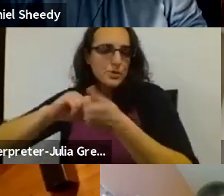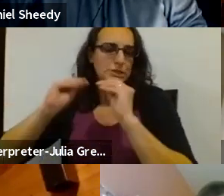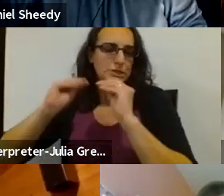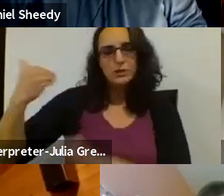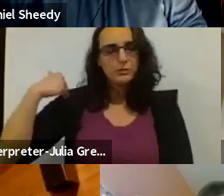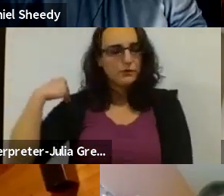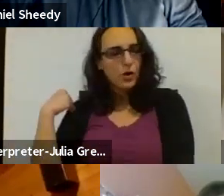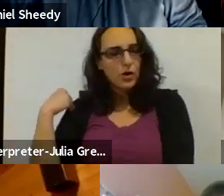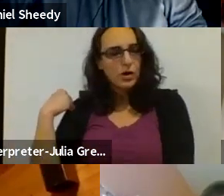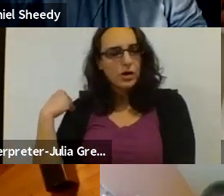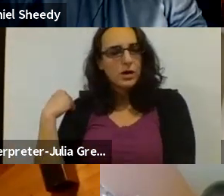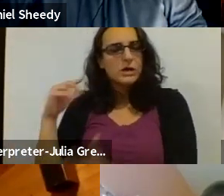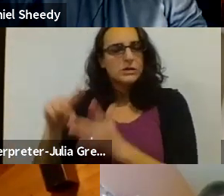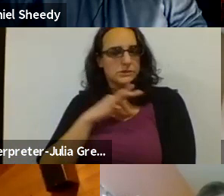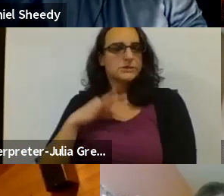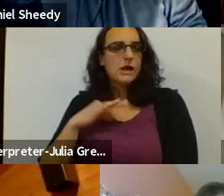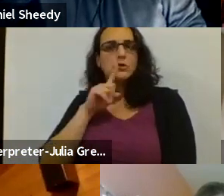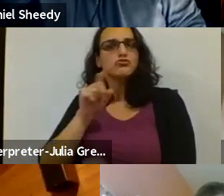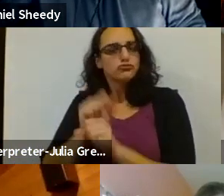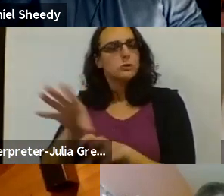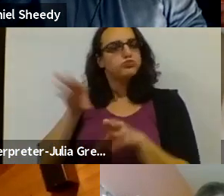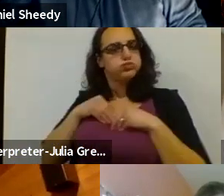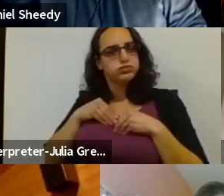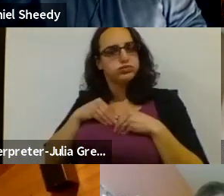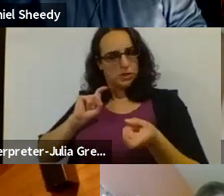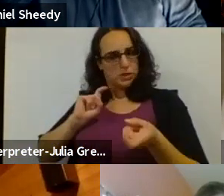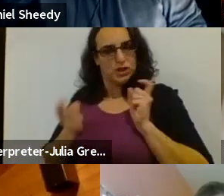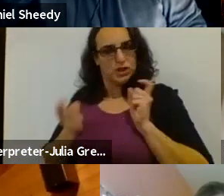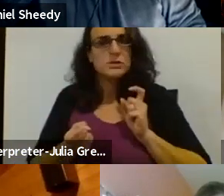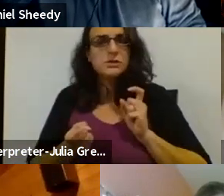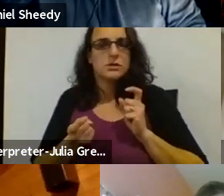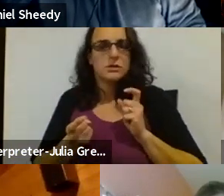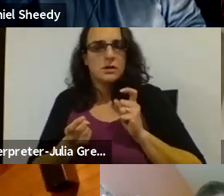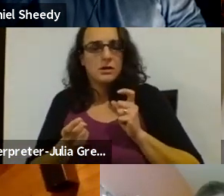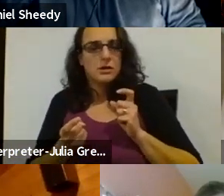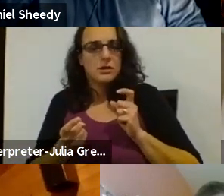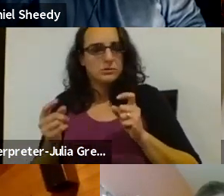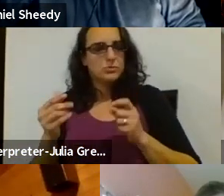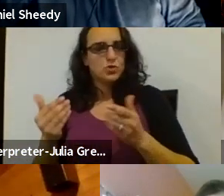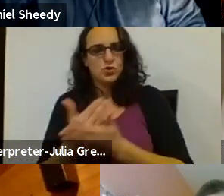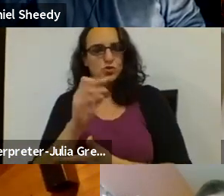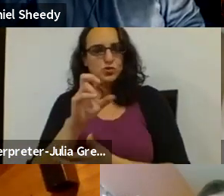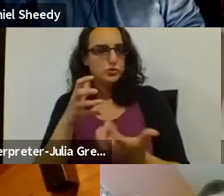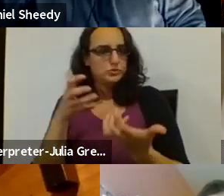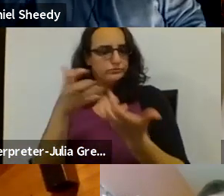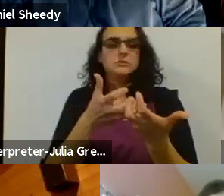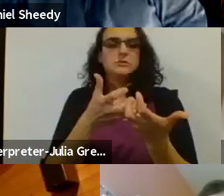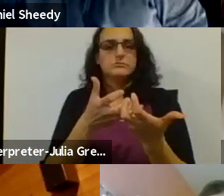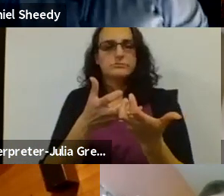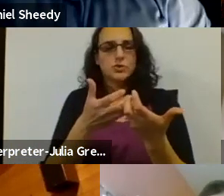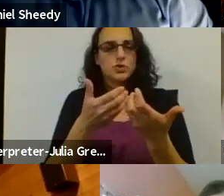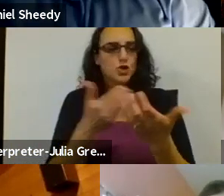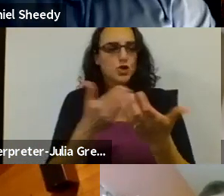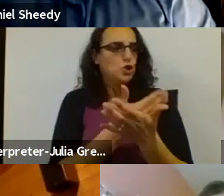Christina Scilingo: So staff have been really receptive to adjusting sort of these old tools to the new ways that we're teaching and learning right now.